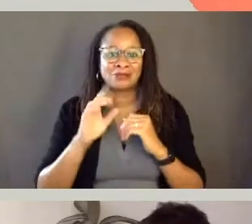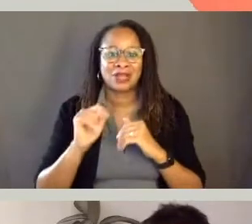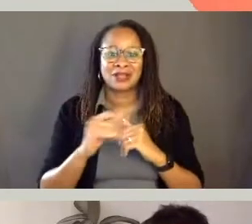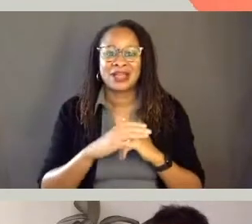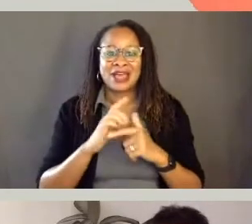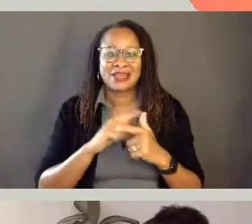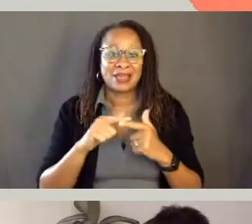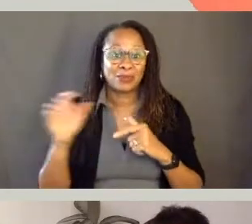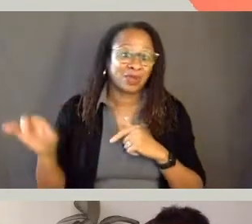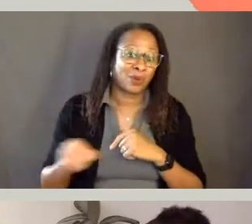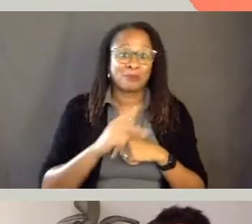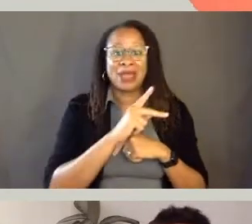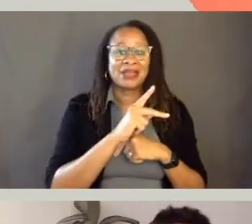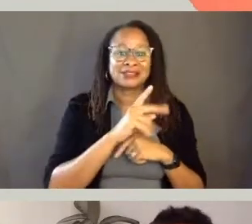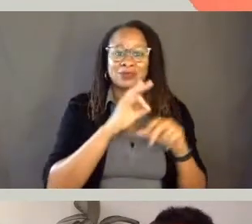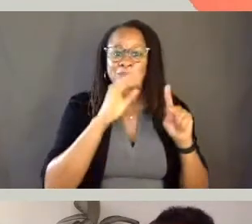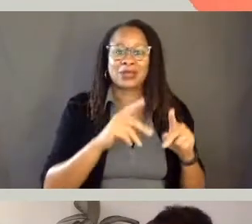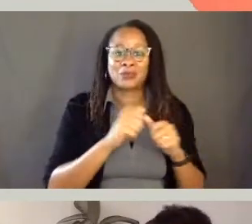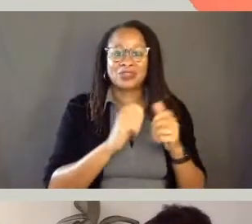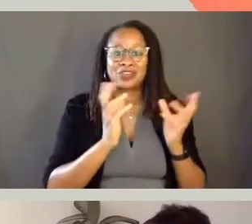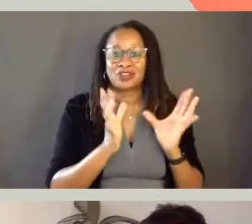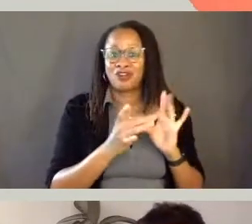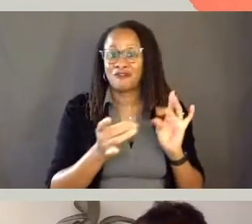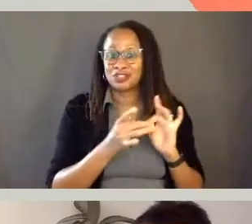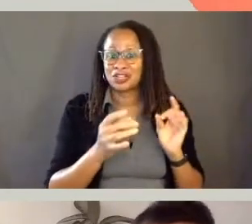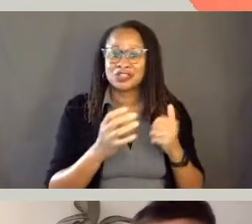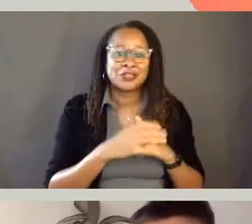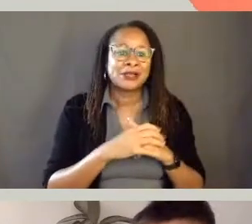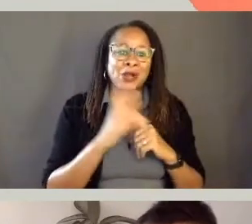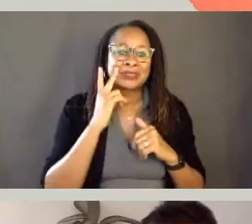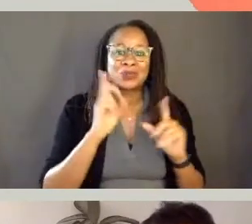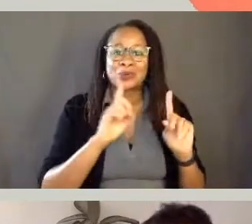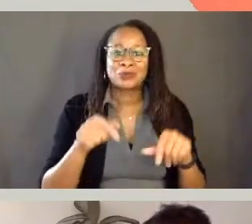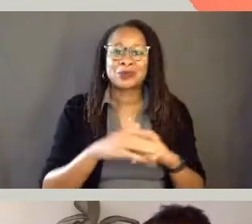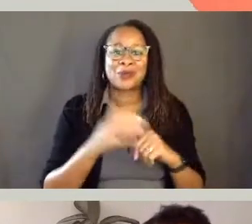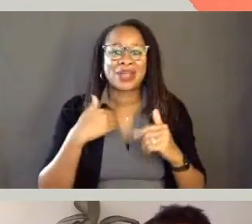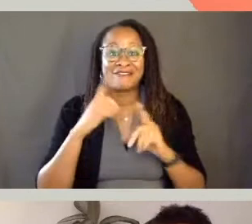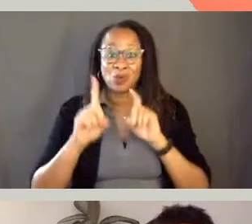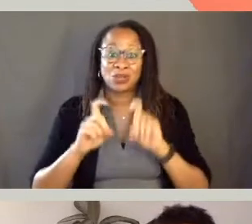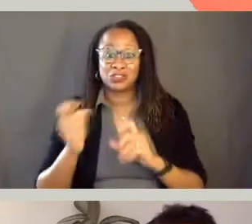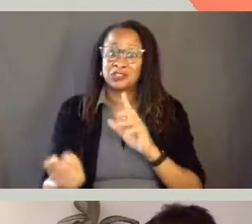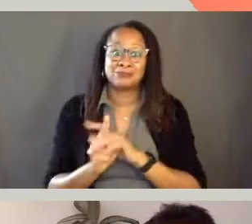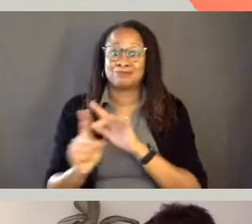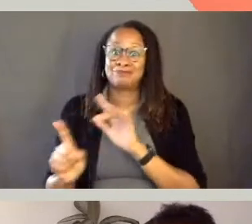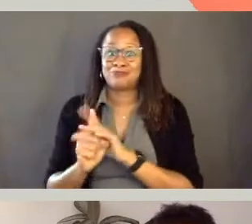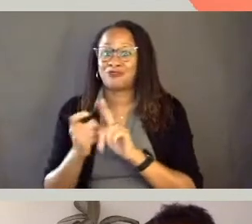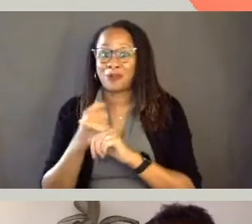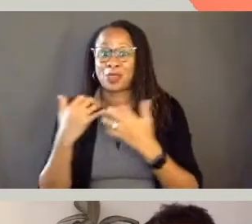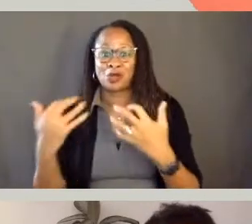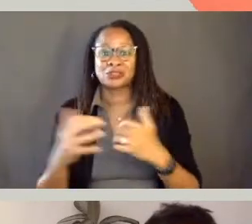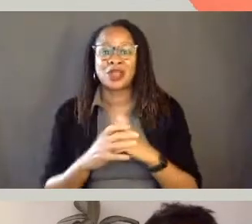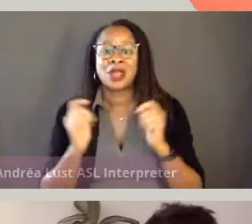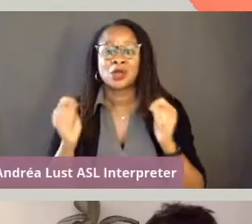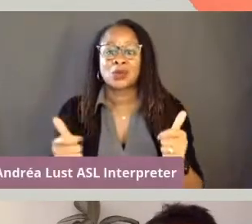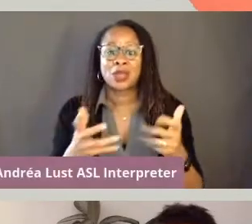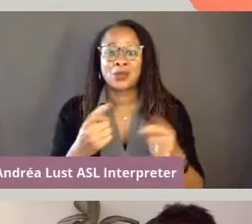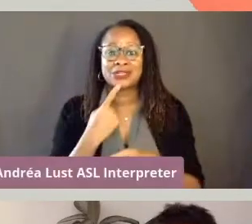And then if we want we can pick back up with this conversation, or we can see where it takes us. And I know we have some questions coming in. Real quick I just wanna say, consent,